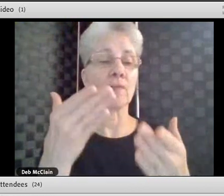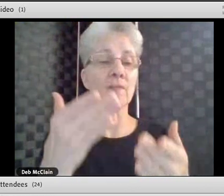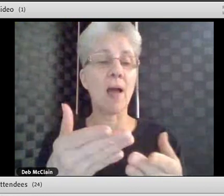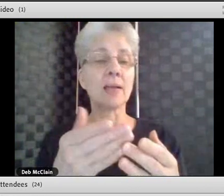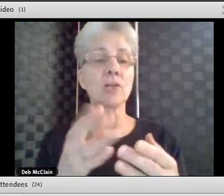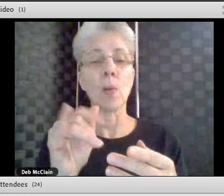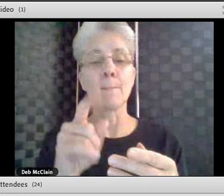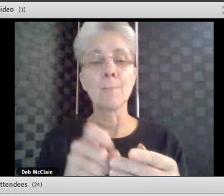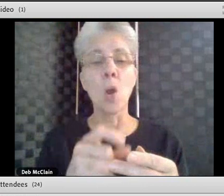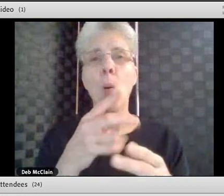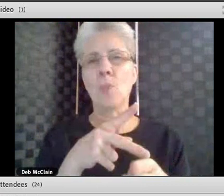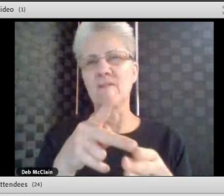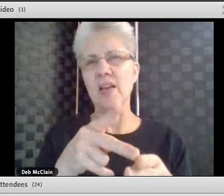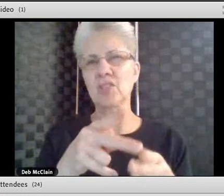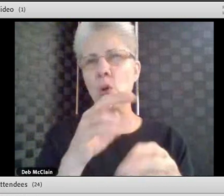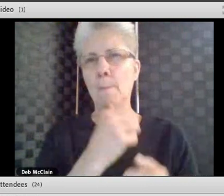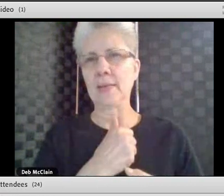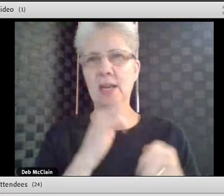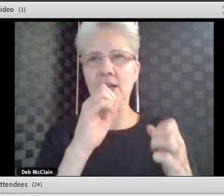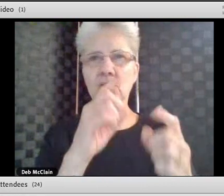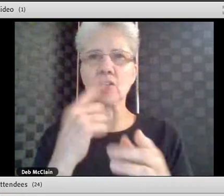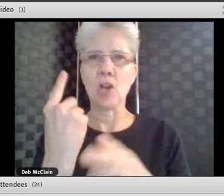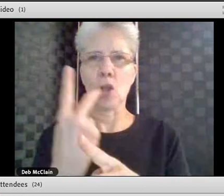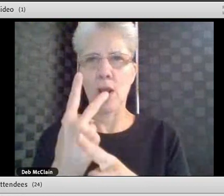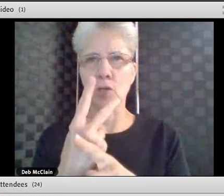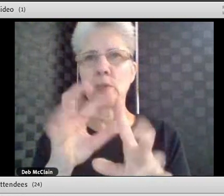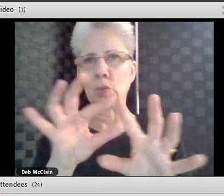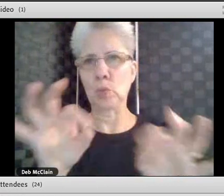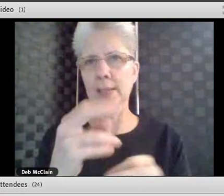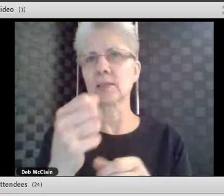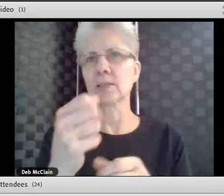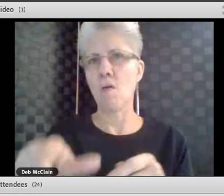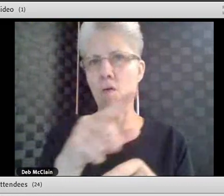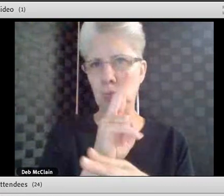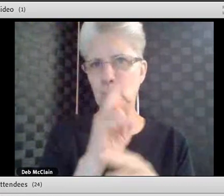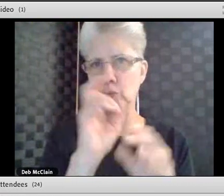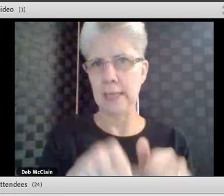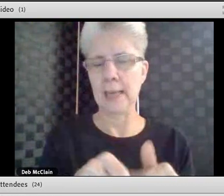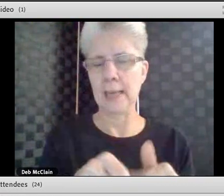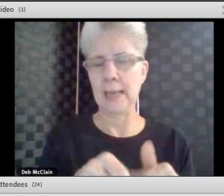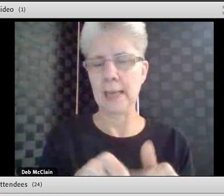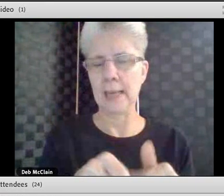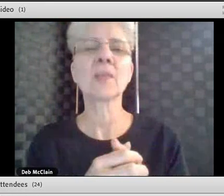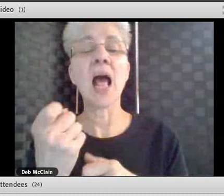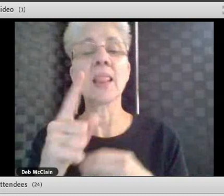and also provide that to remote professional military education and graduate degrees.